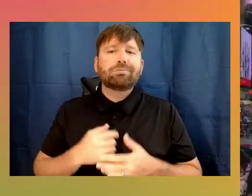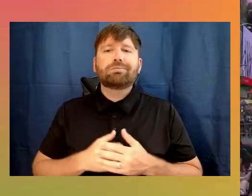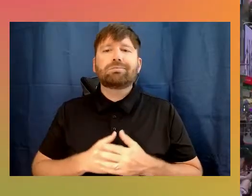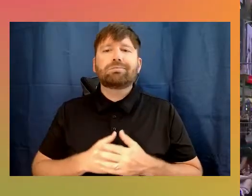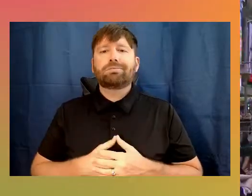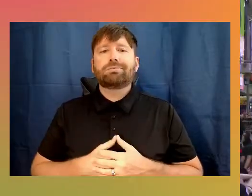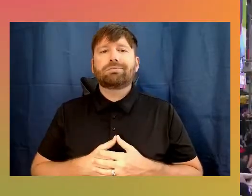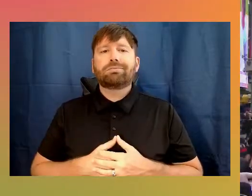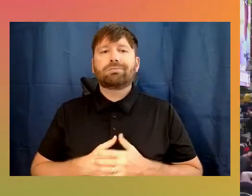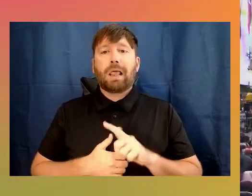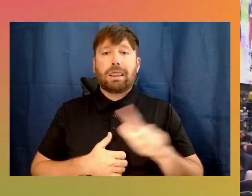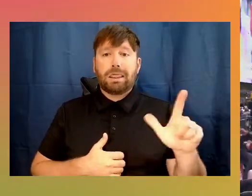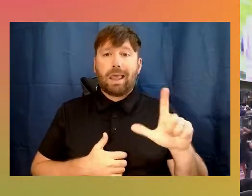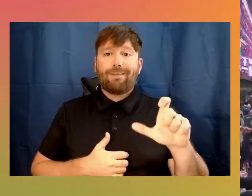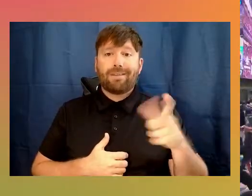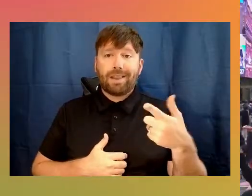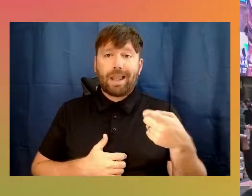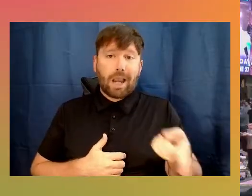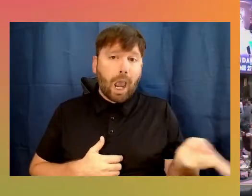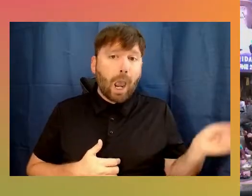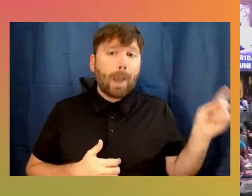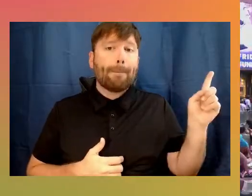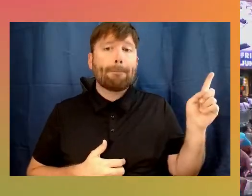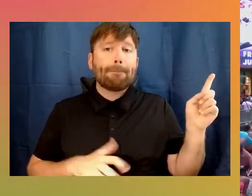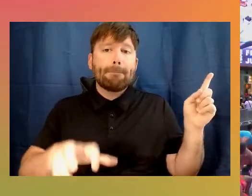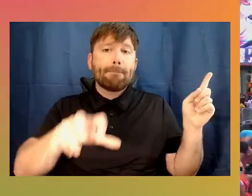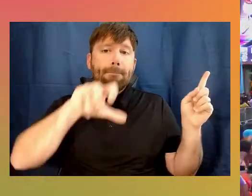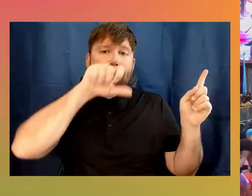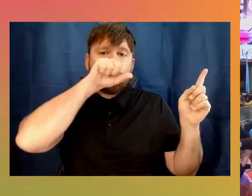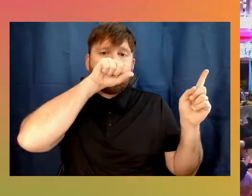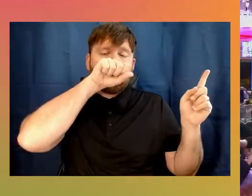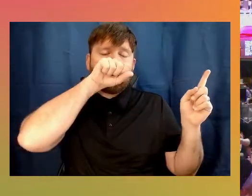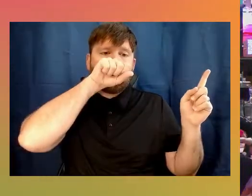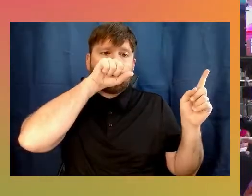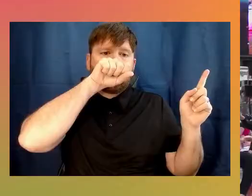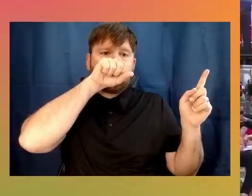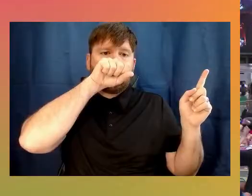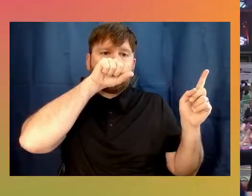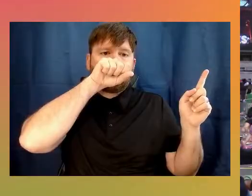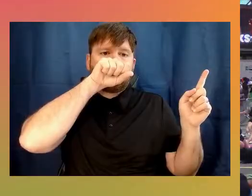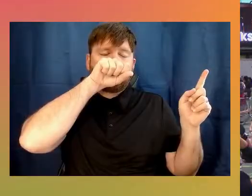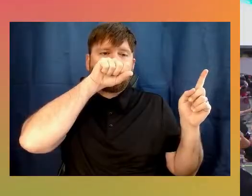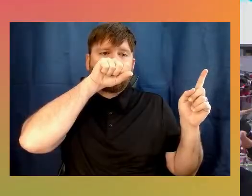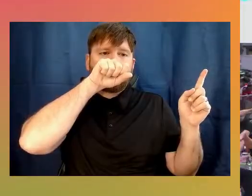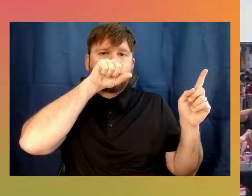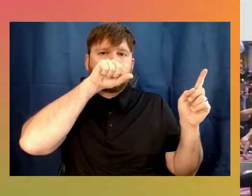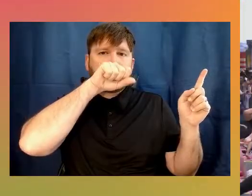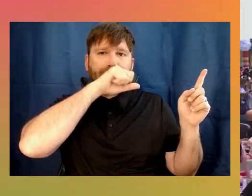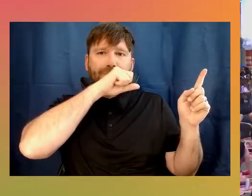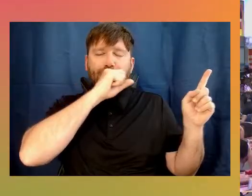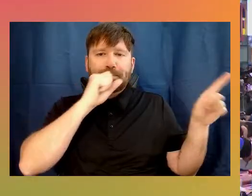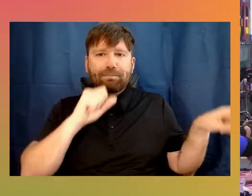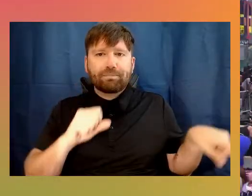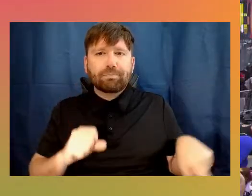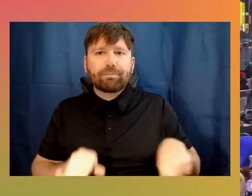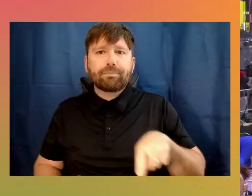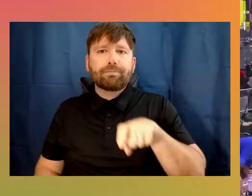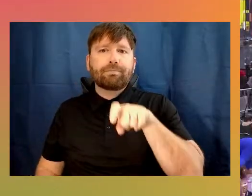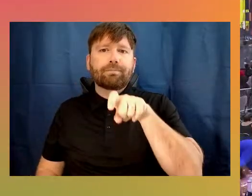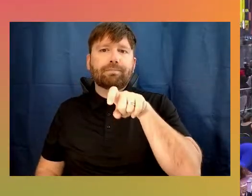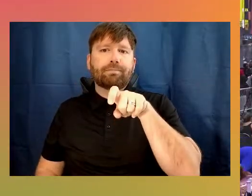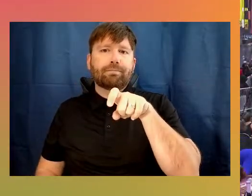RELAX THE HEAD AND NECK.